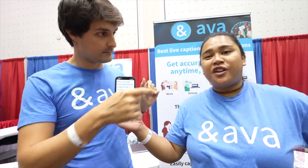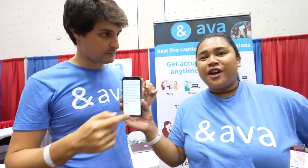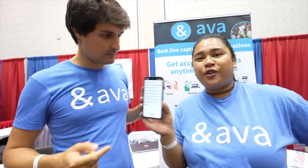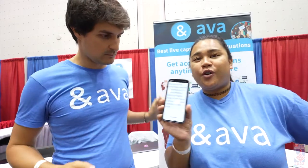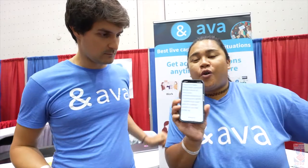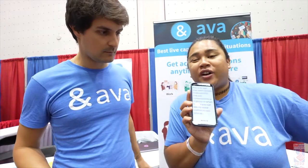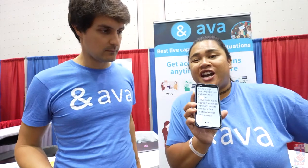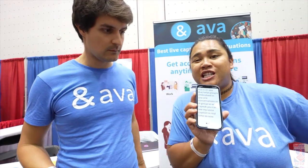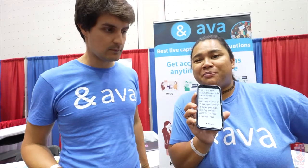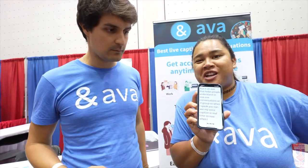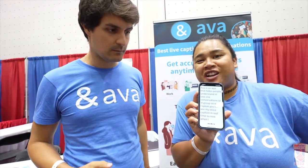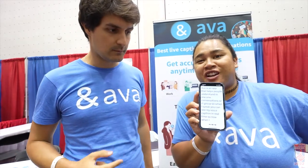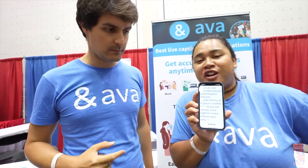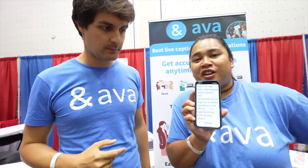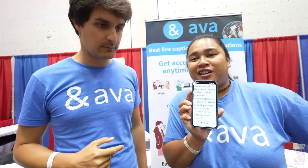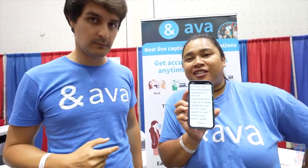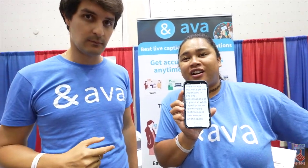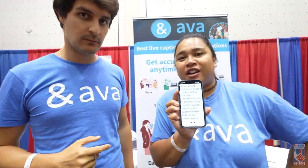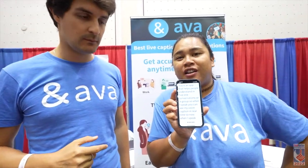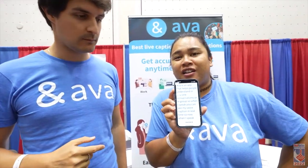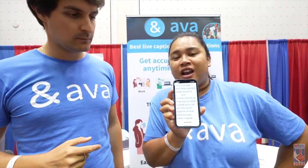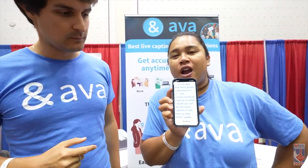So now when I speak…